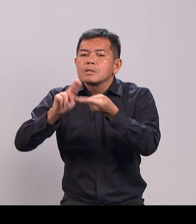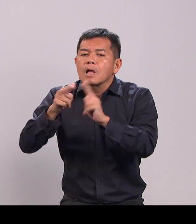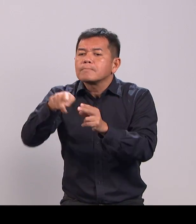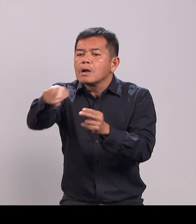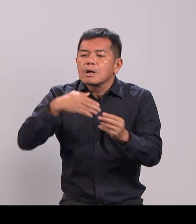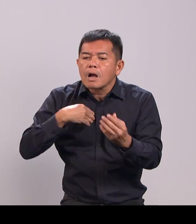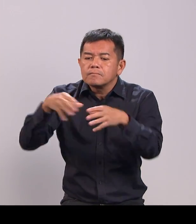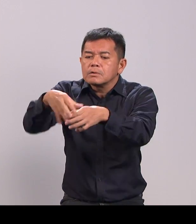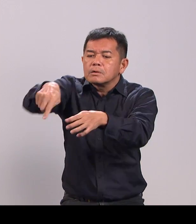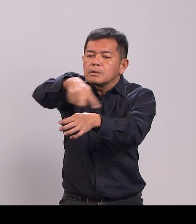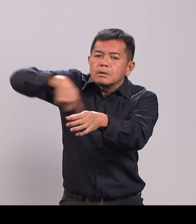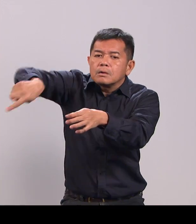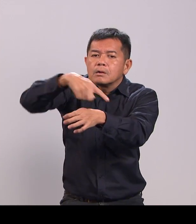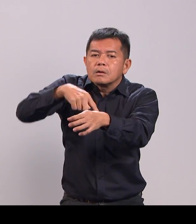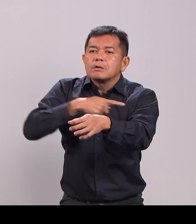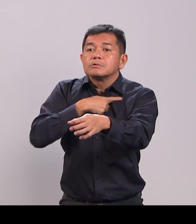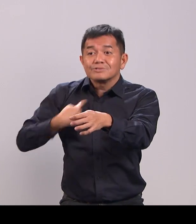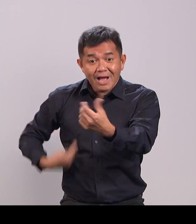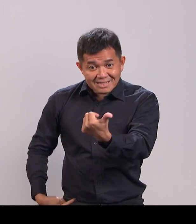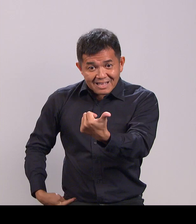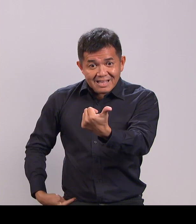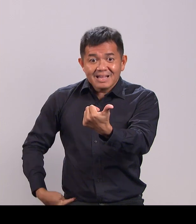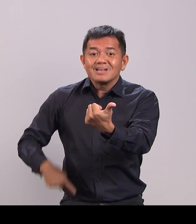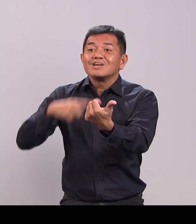China and Russia. Then who is the third neighbour?